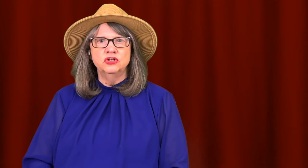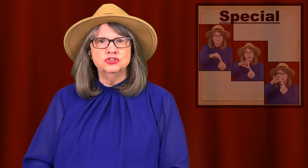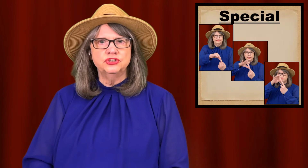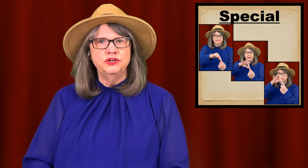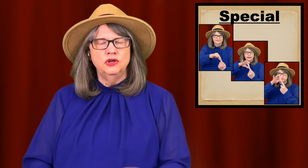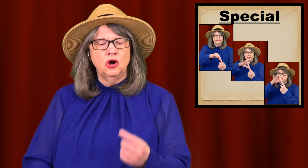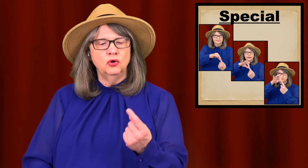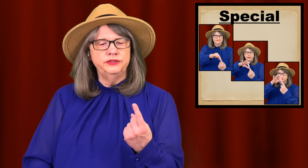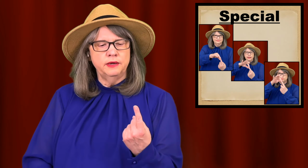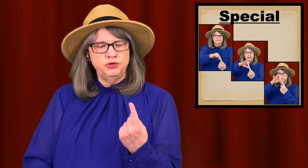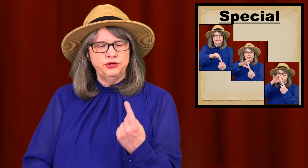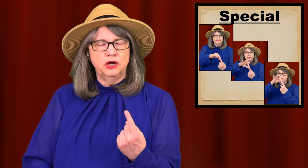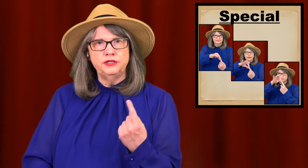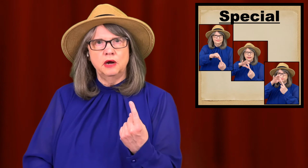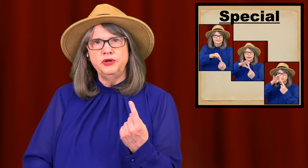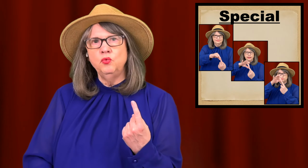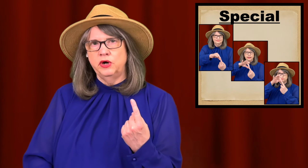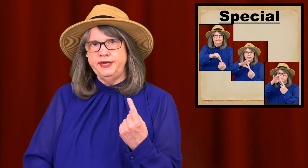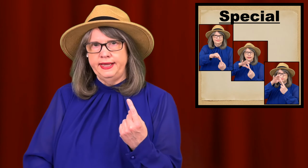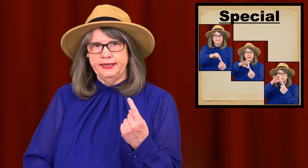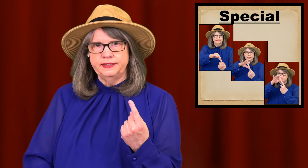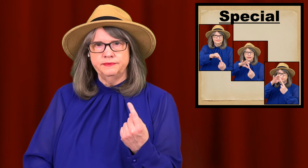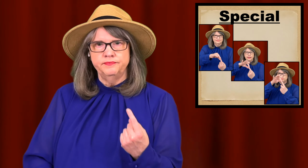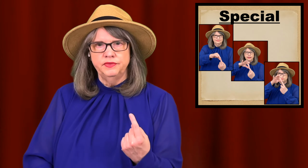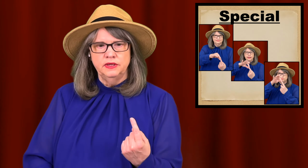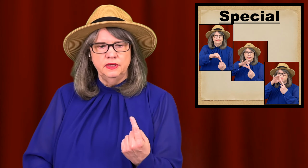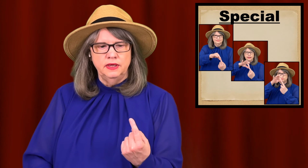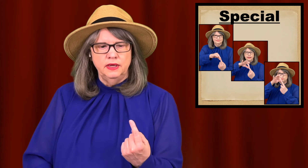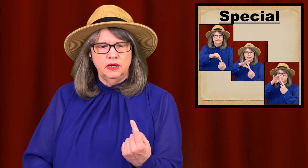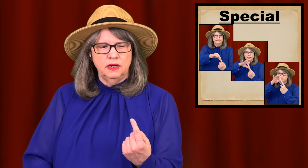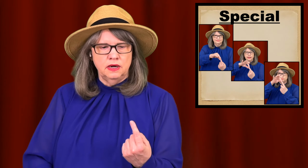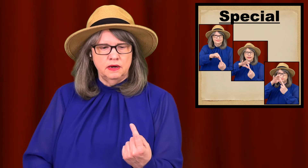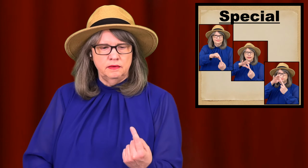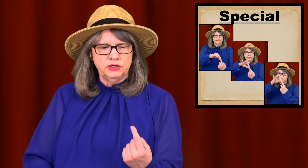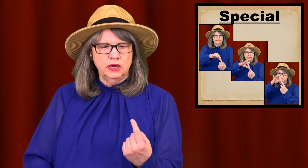First hold up your non-dominant 1 hand, um,